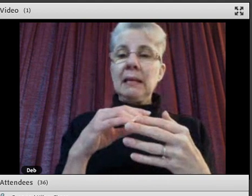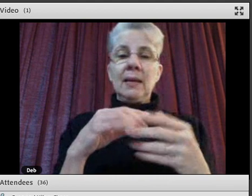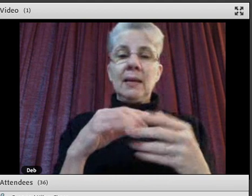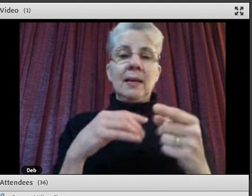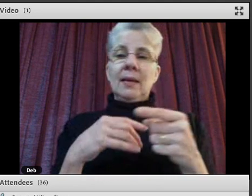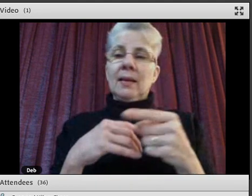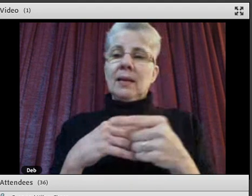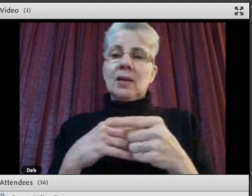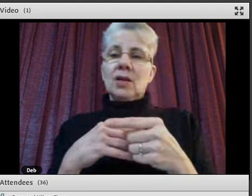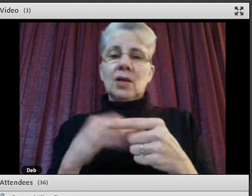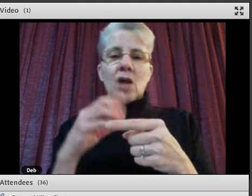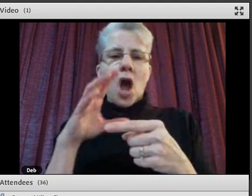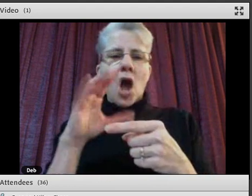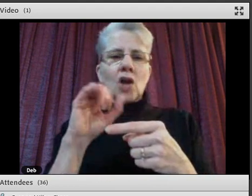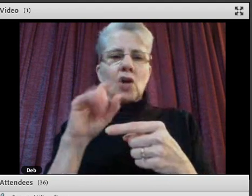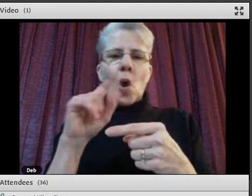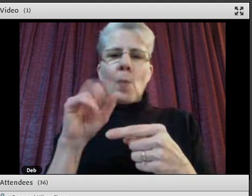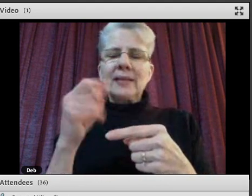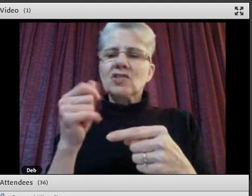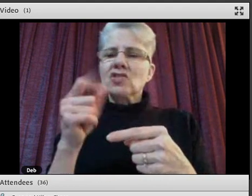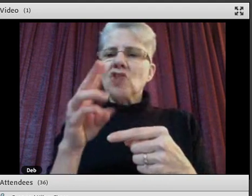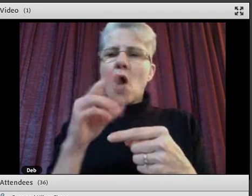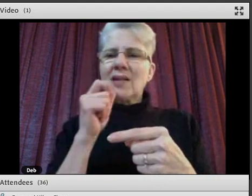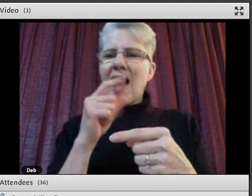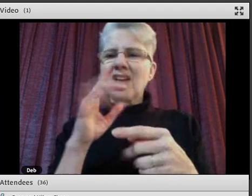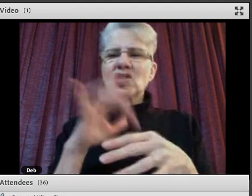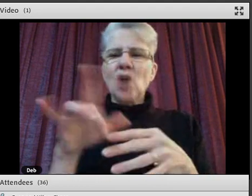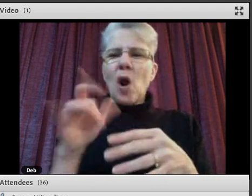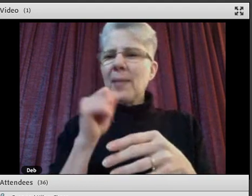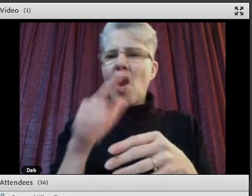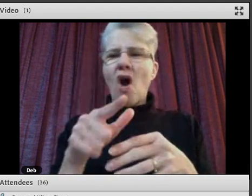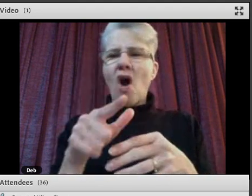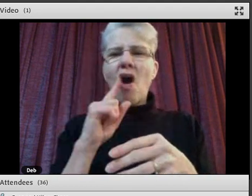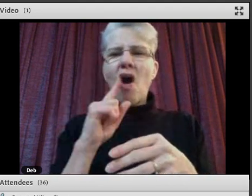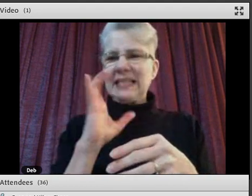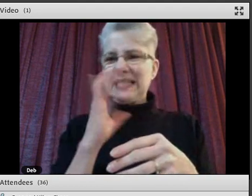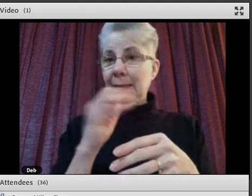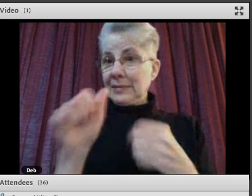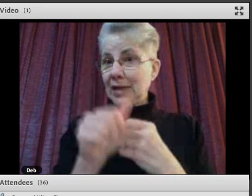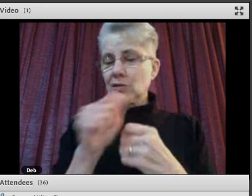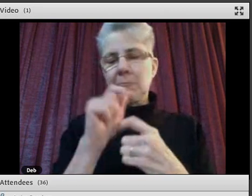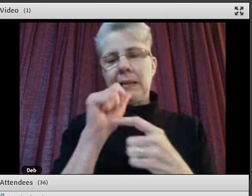You can't hurt yourself with a coping saw. I mean, they're not sharp at all. Hilary: It takes a lot of effort to do something. Ryan: Yeah. [ Chuckles ]